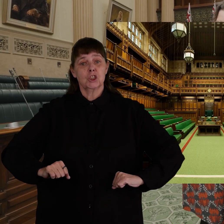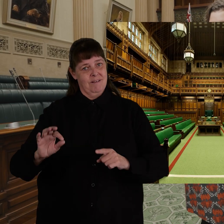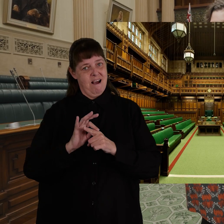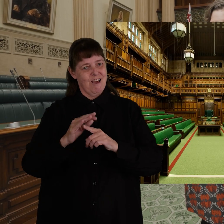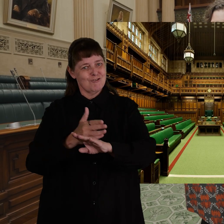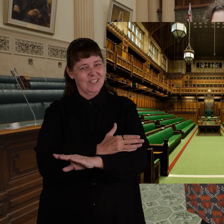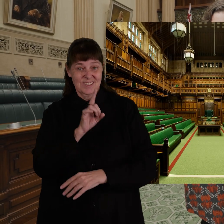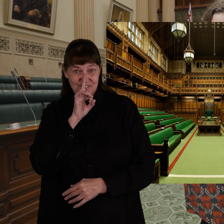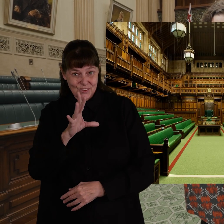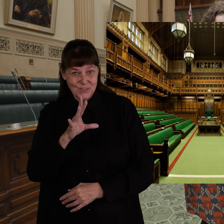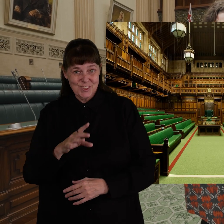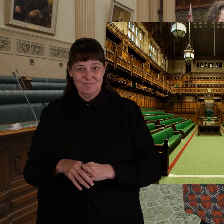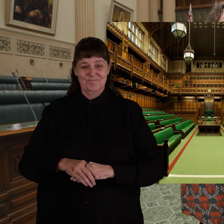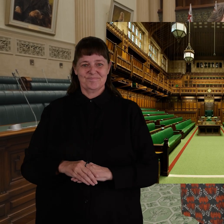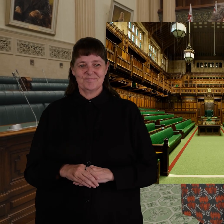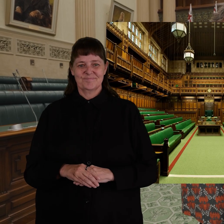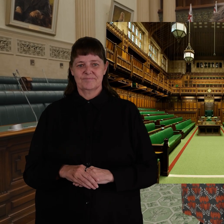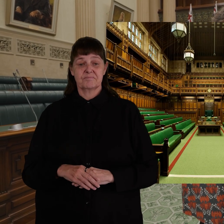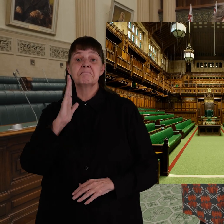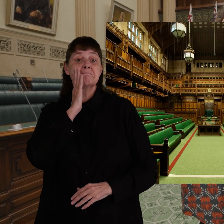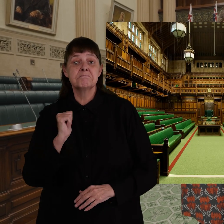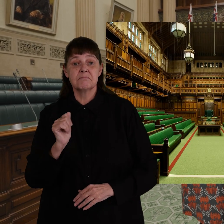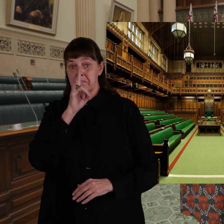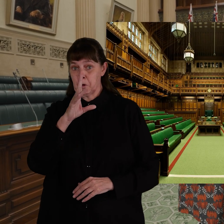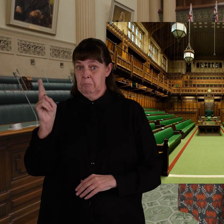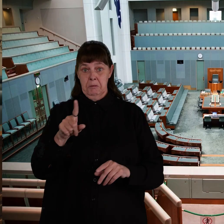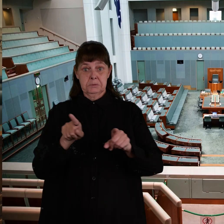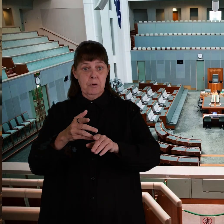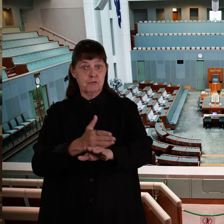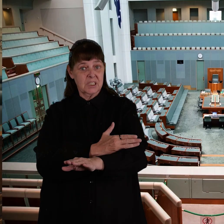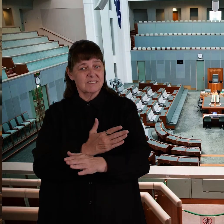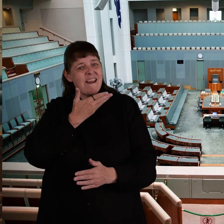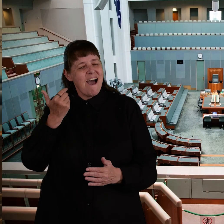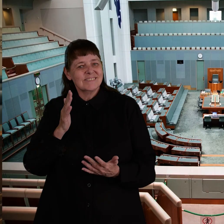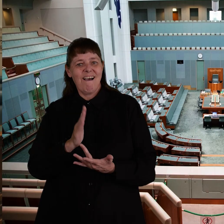so it was a nice coincidence. But either way, the tradition is that lower houses are green and